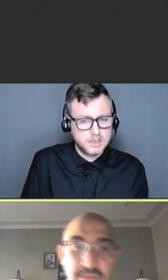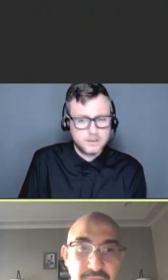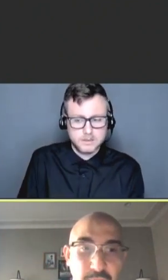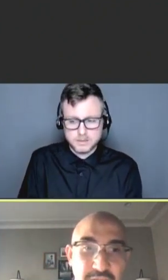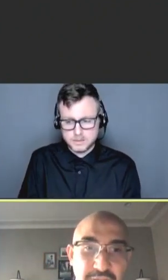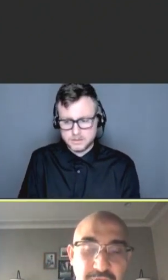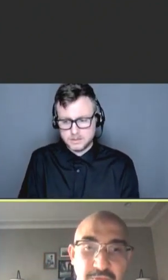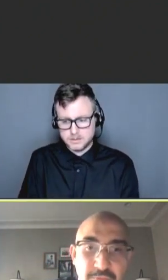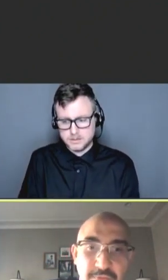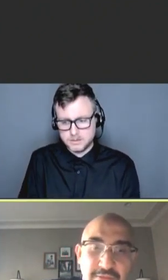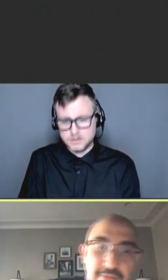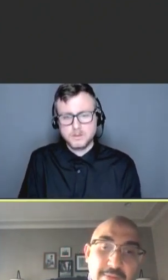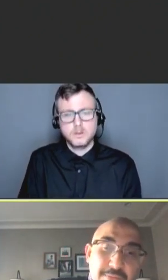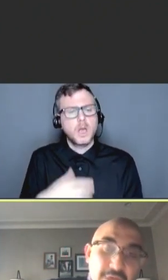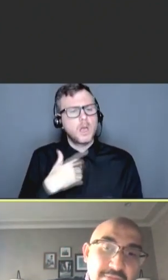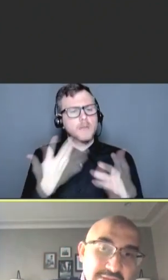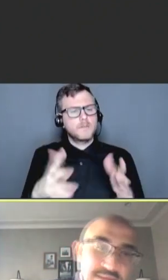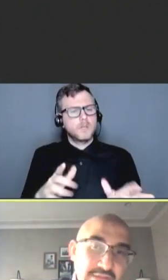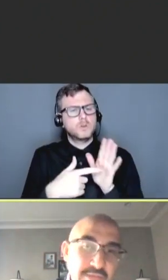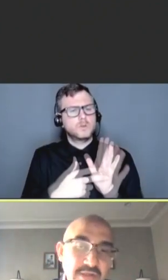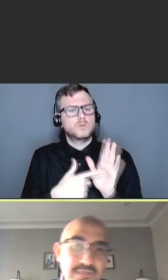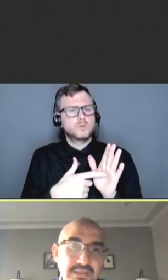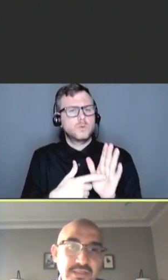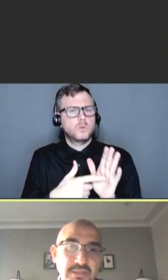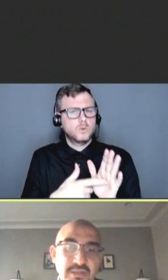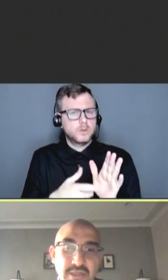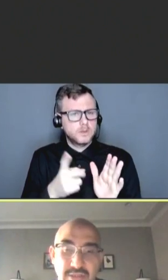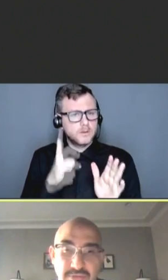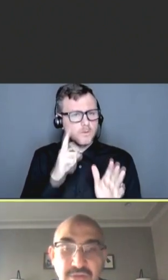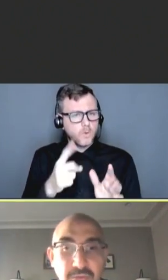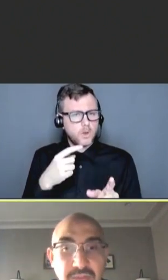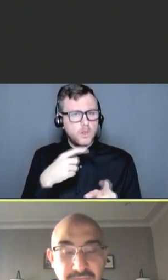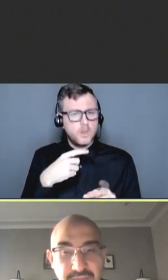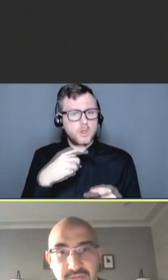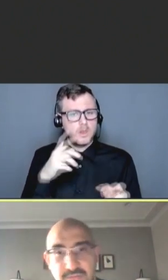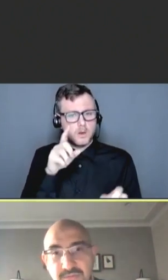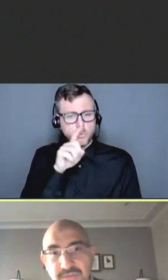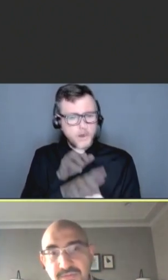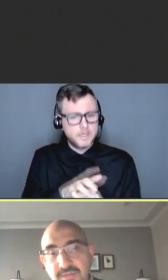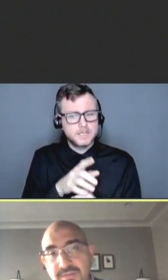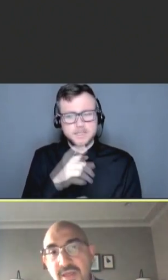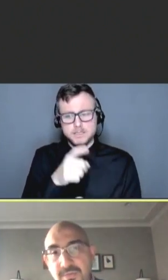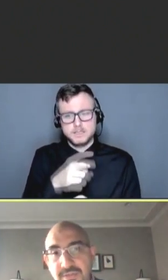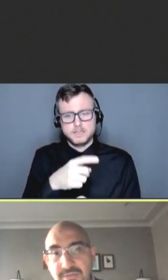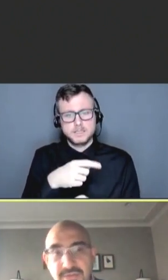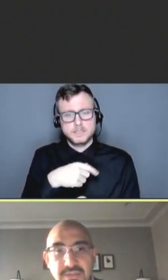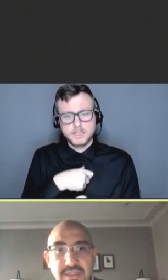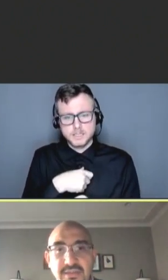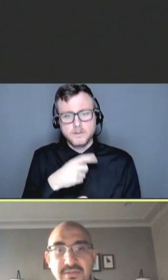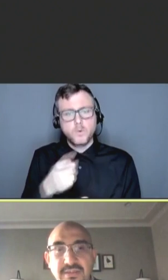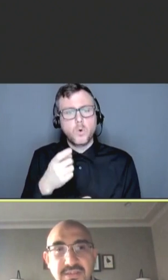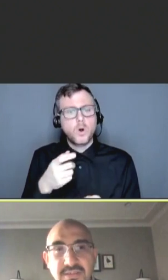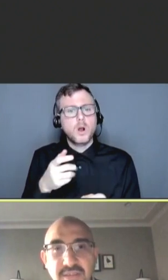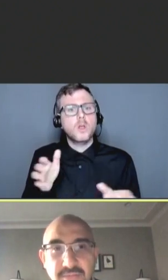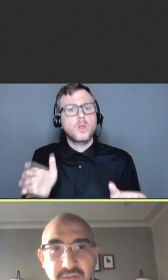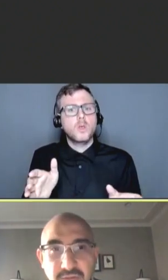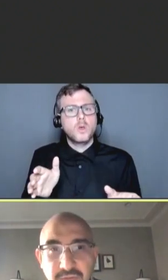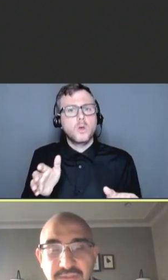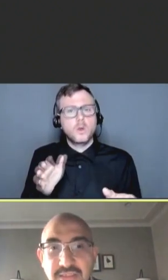So what I'm -- what I showed you that the primary series mRNA vaccination induced a robust B cell responses to the spike protein, as indicated. This is indicated by the robust